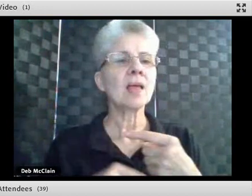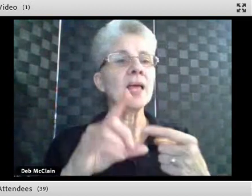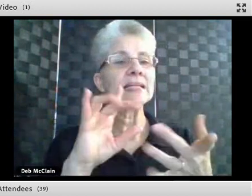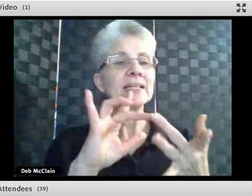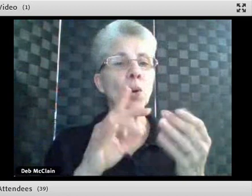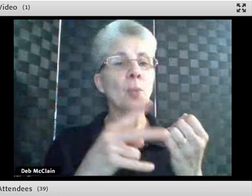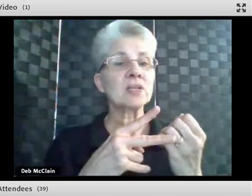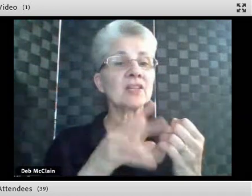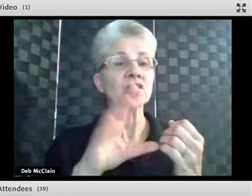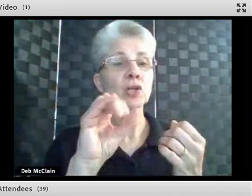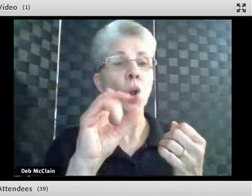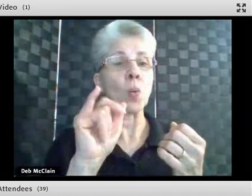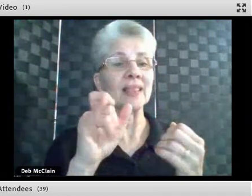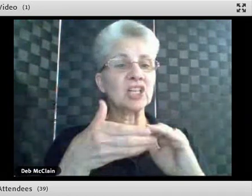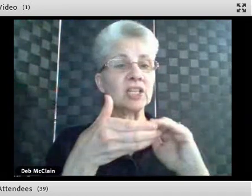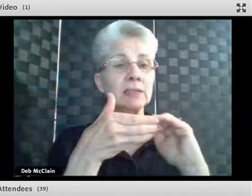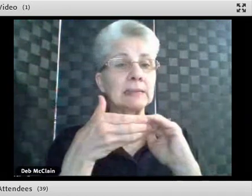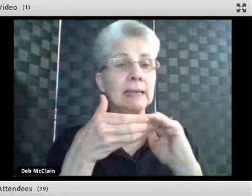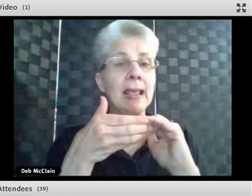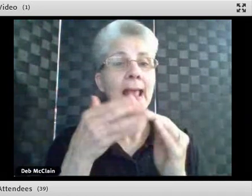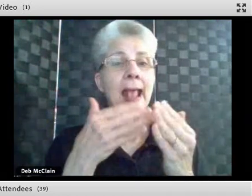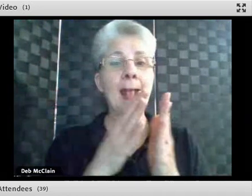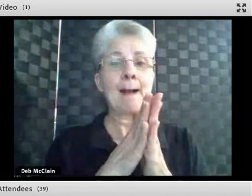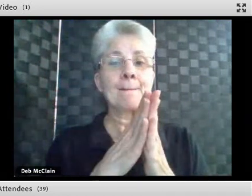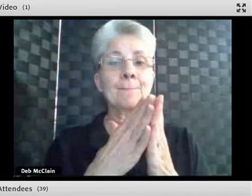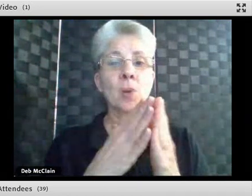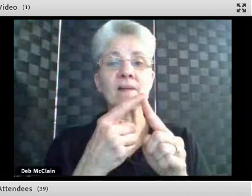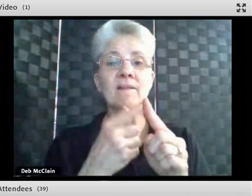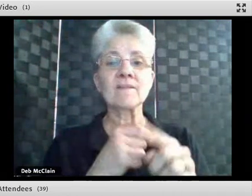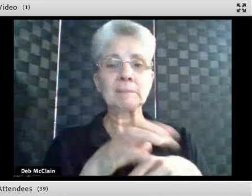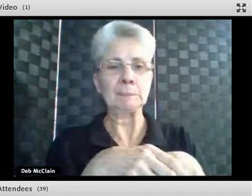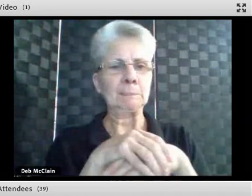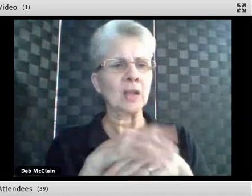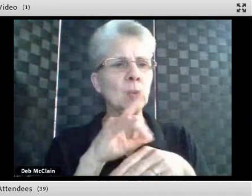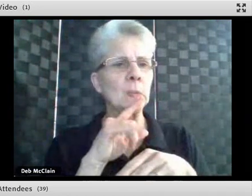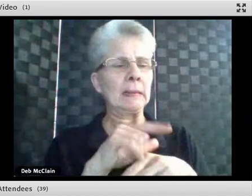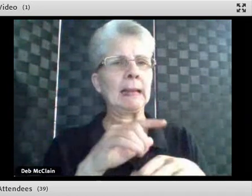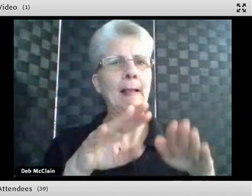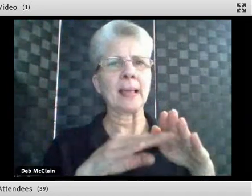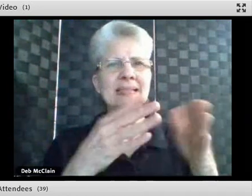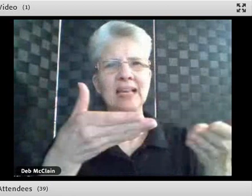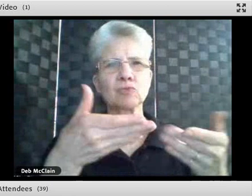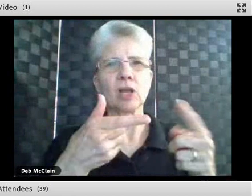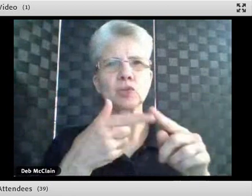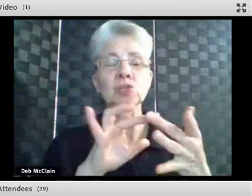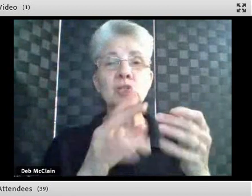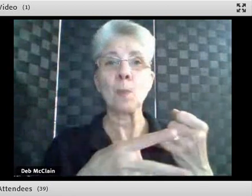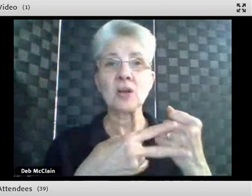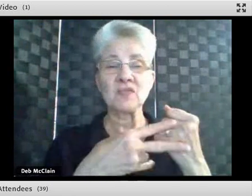which I believe is out of the United Kingdom, is a really great basic introduction to digital preservation.